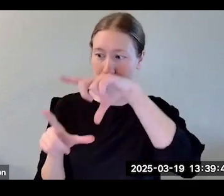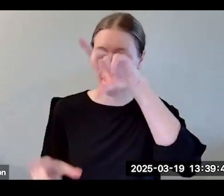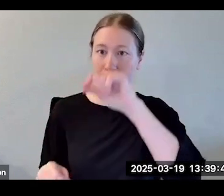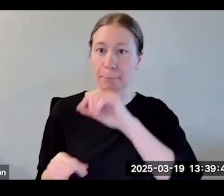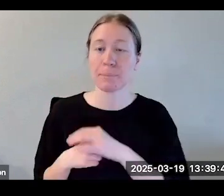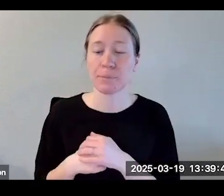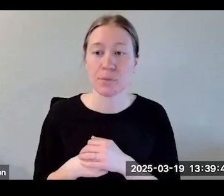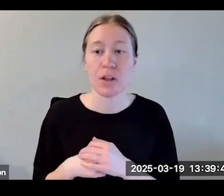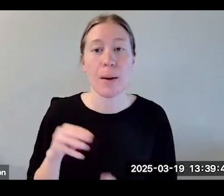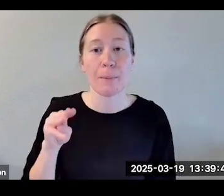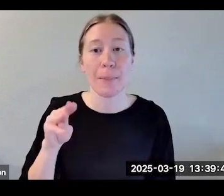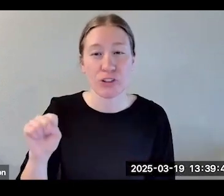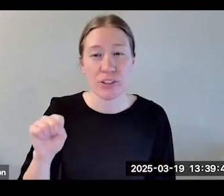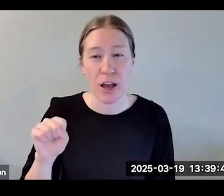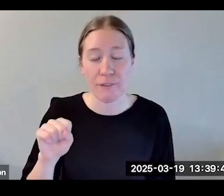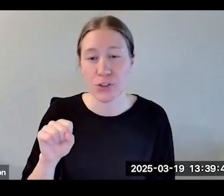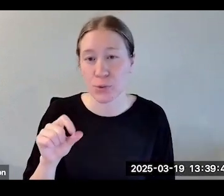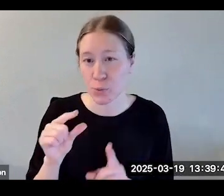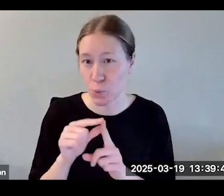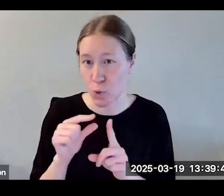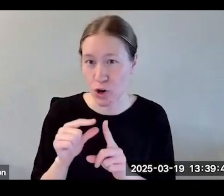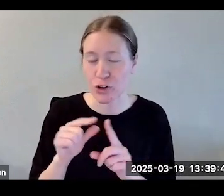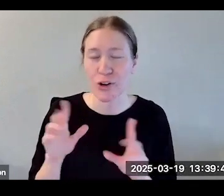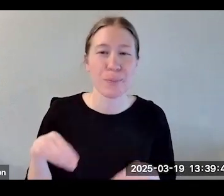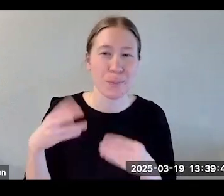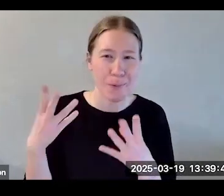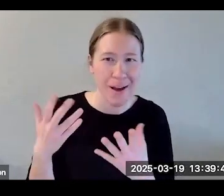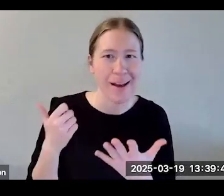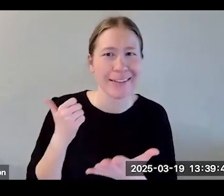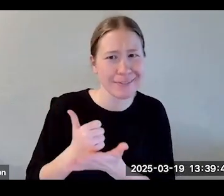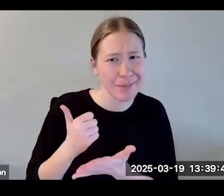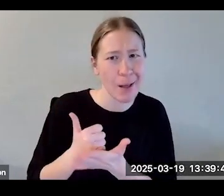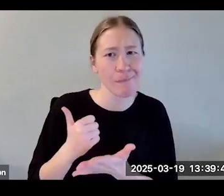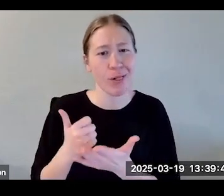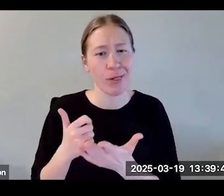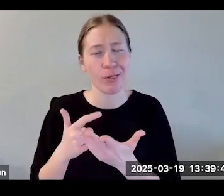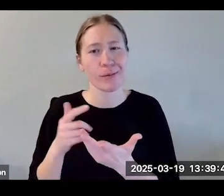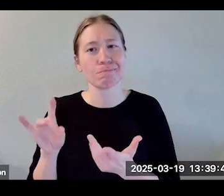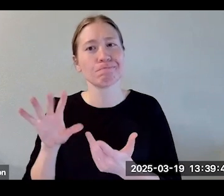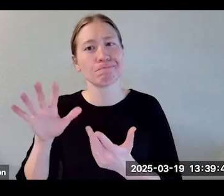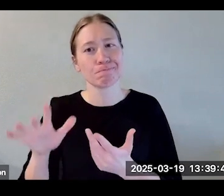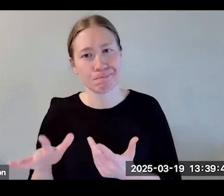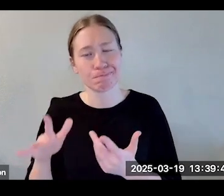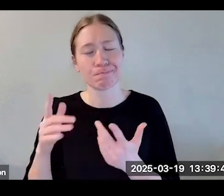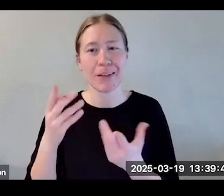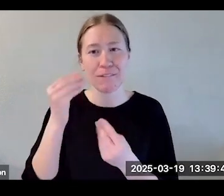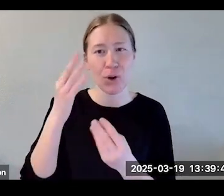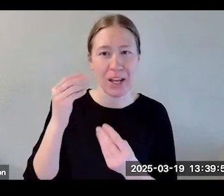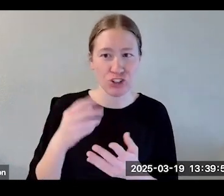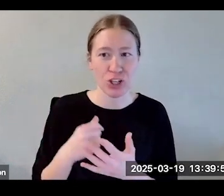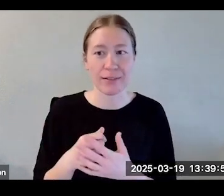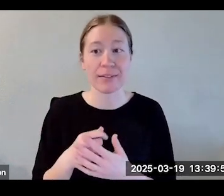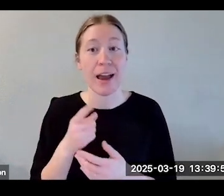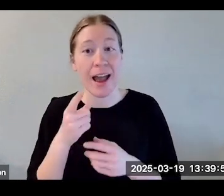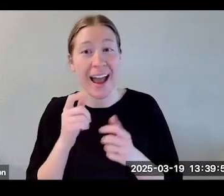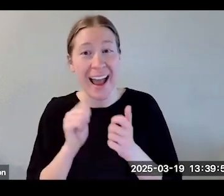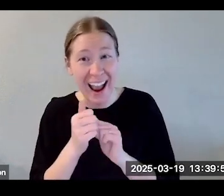some really helpful informative text around alt text. How would you describe this object and its context